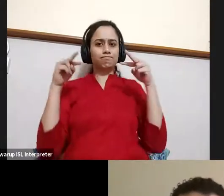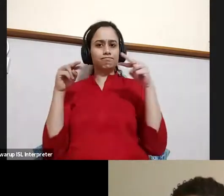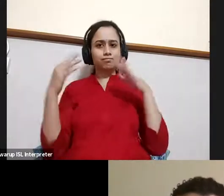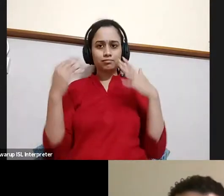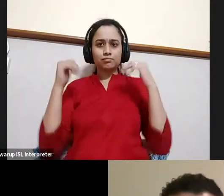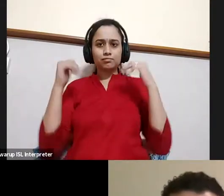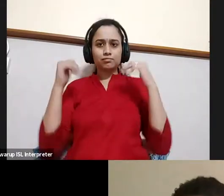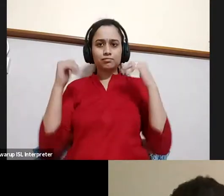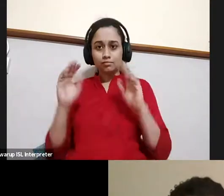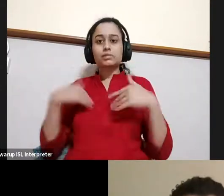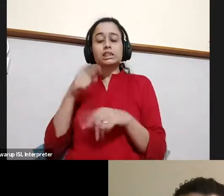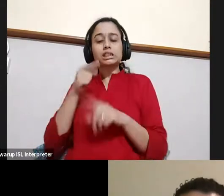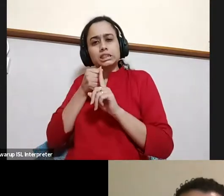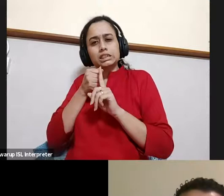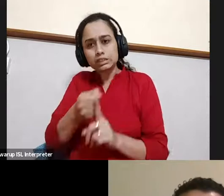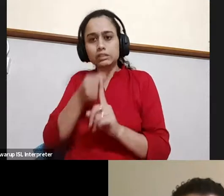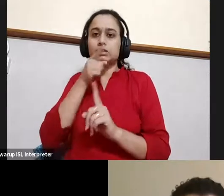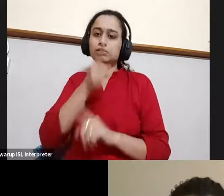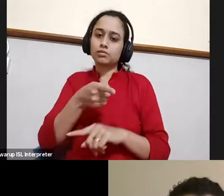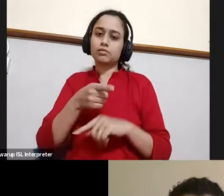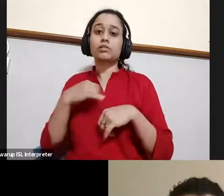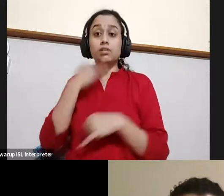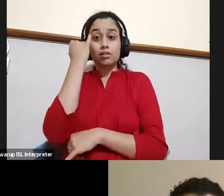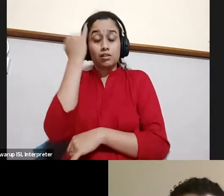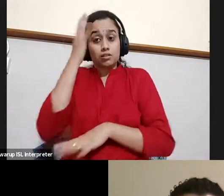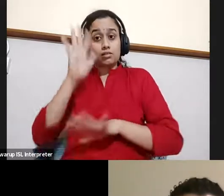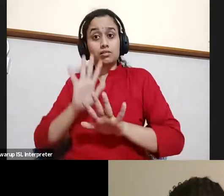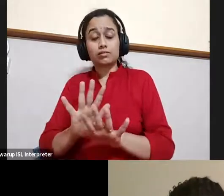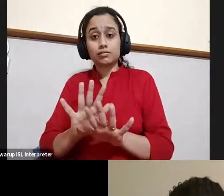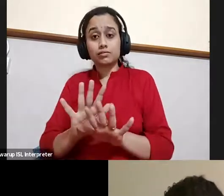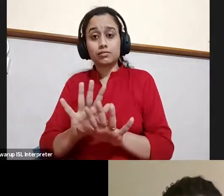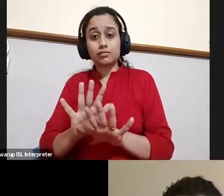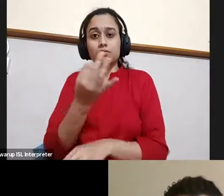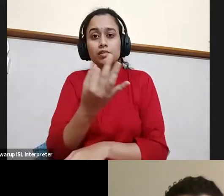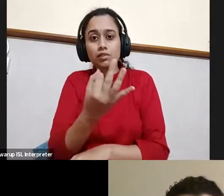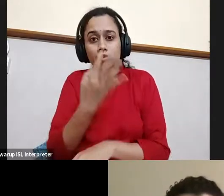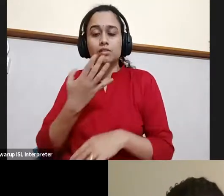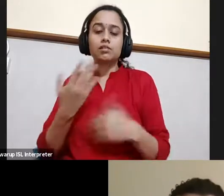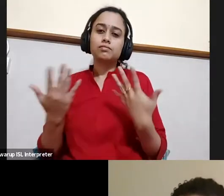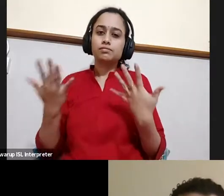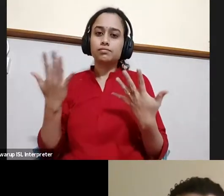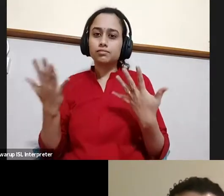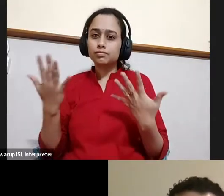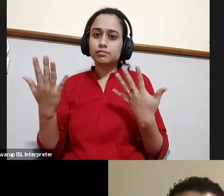insist on insist on this idea that he had um especially so sort of when he when he had been